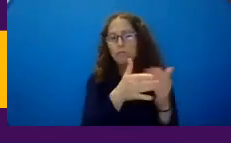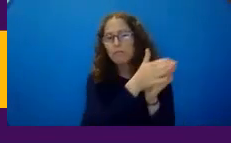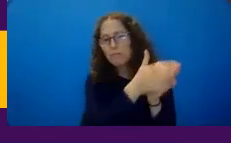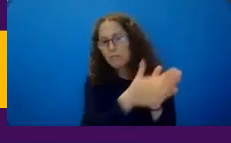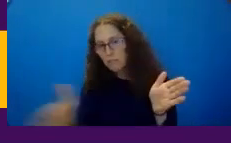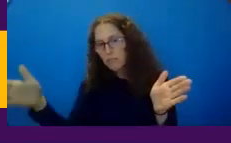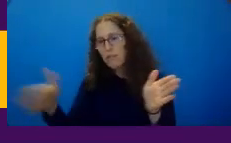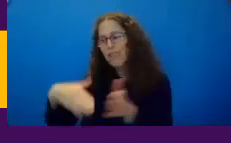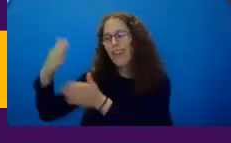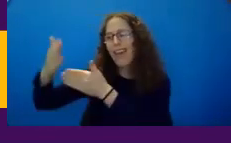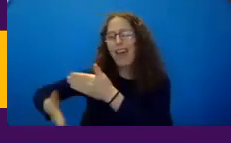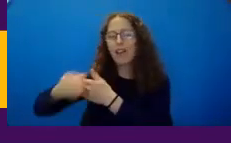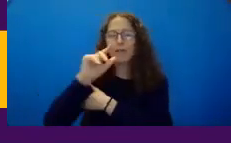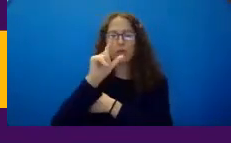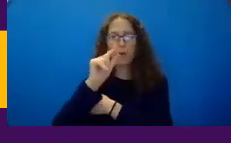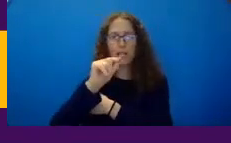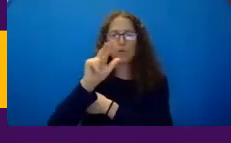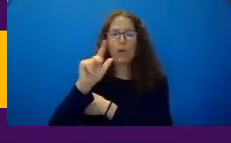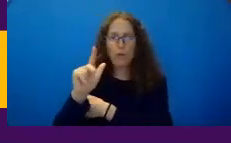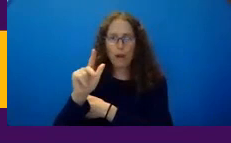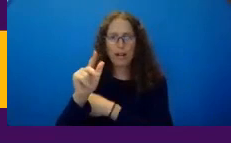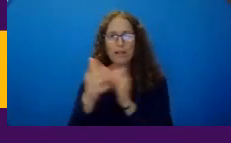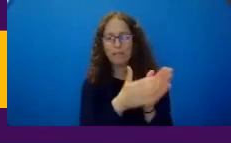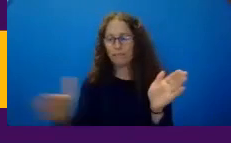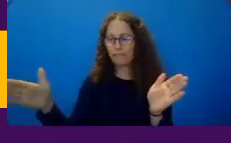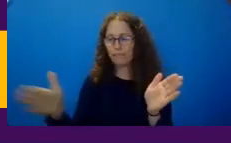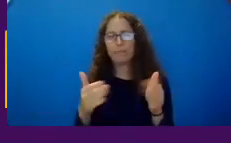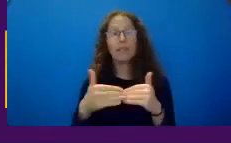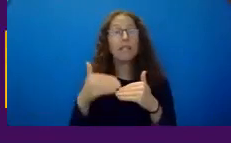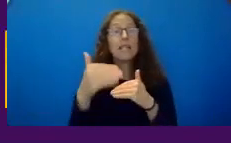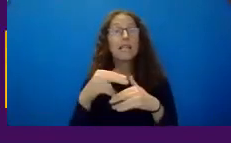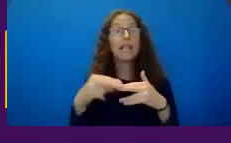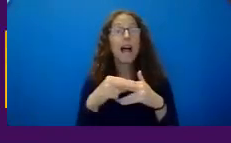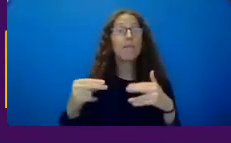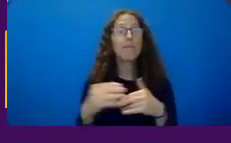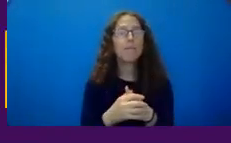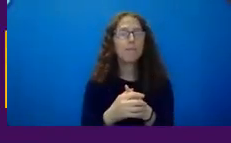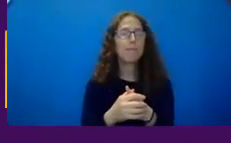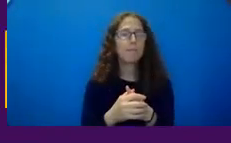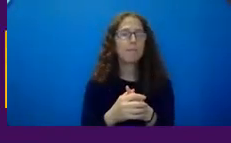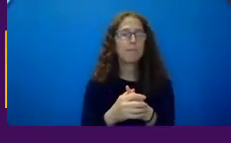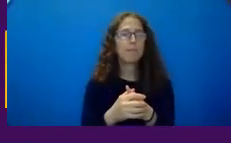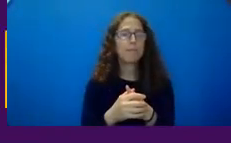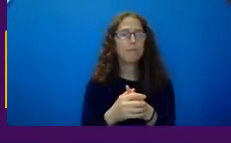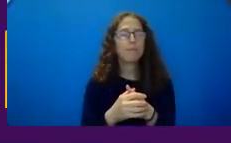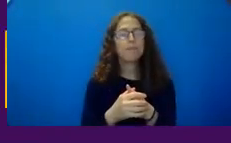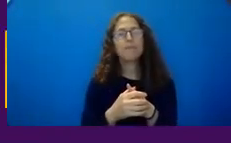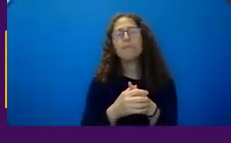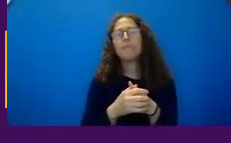FUND SOURCES FOR THIS PROGRAM. ONCE AGAIN THIS FUNDING WILL COMMENCE